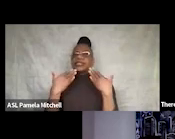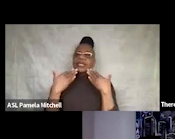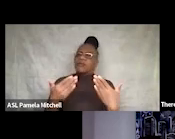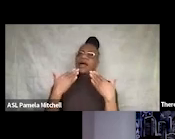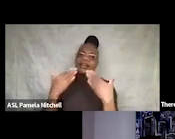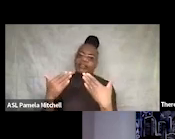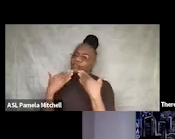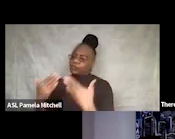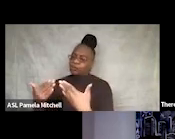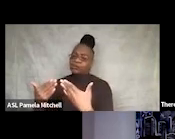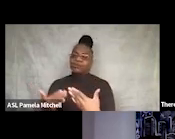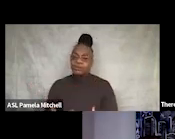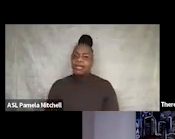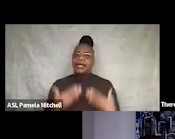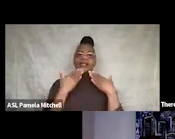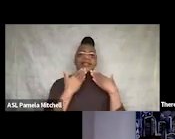So thank you, everyone, for joining us.